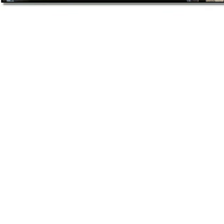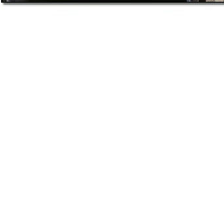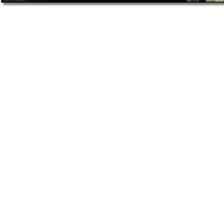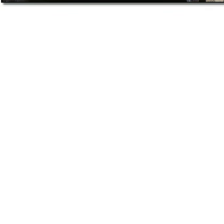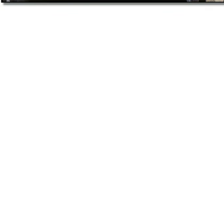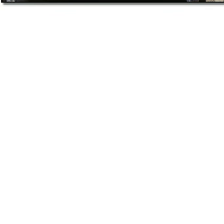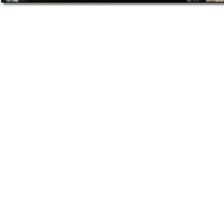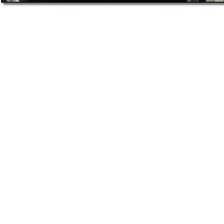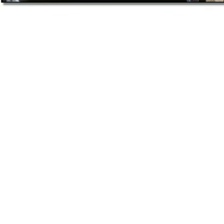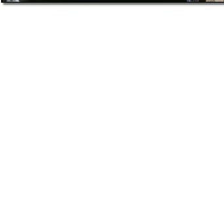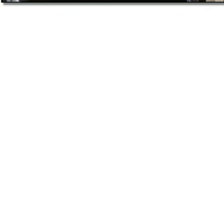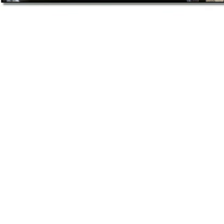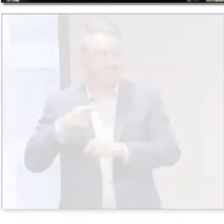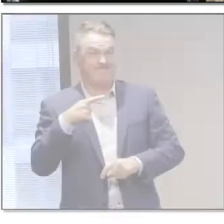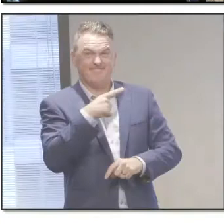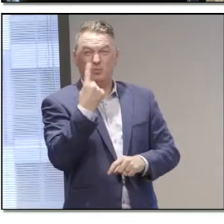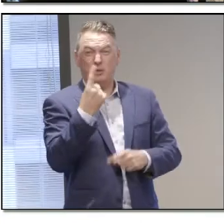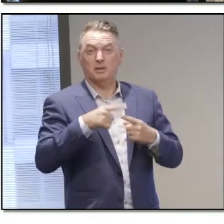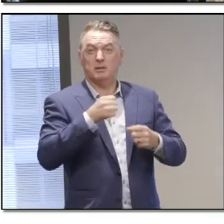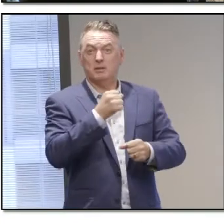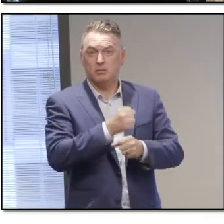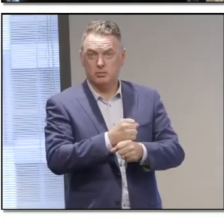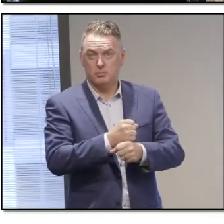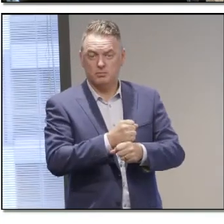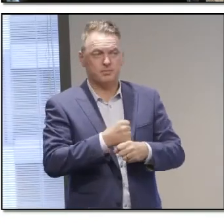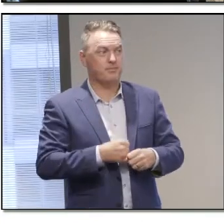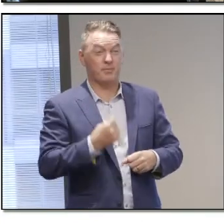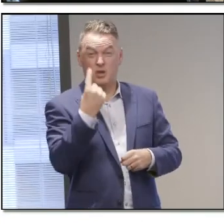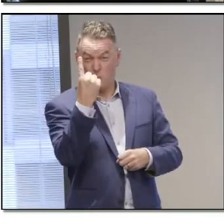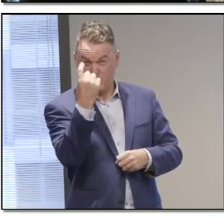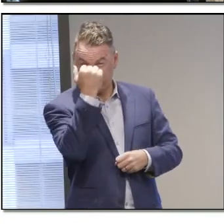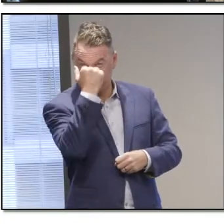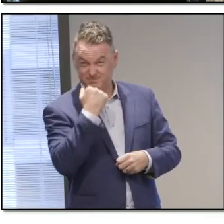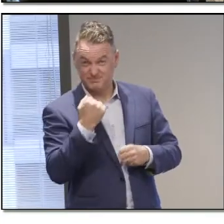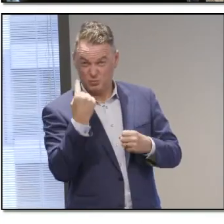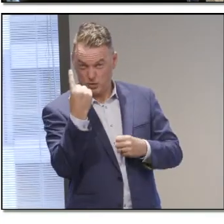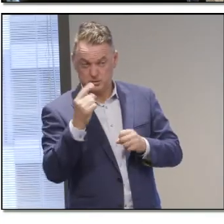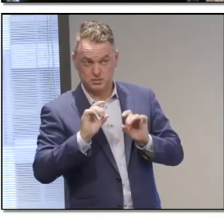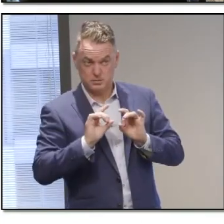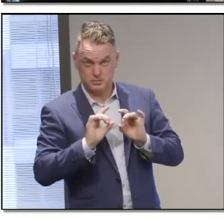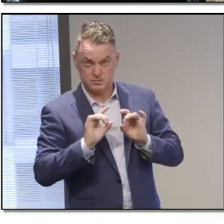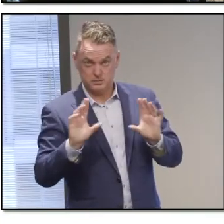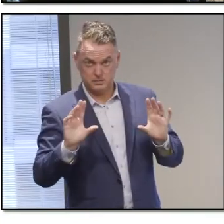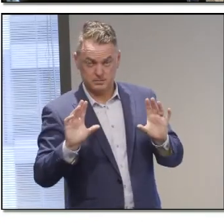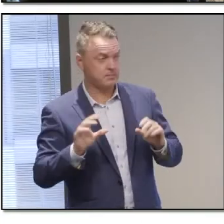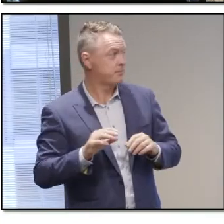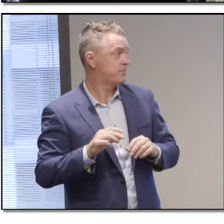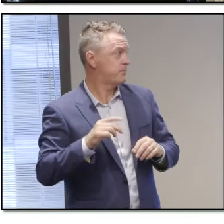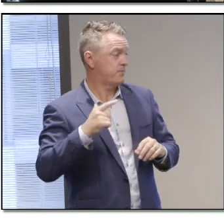and here is just one example, one exposure, and this one, I made this slide for a different talk